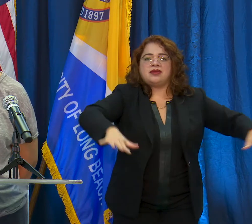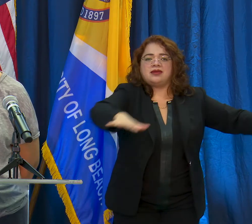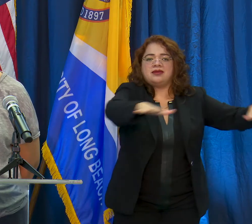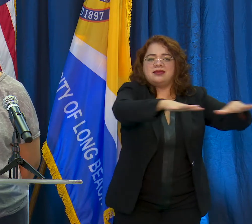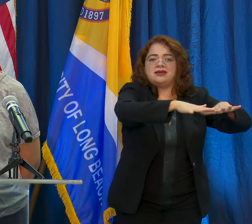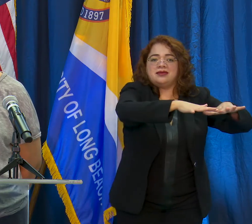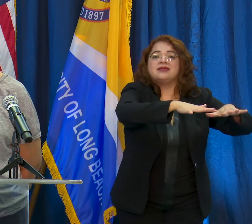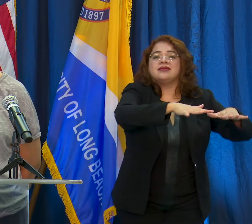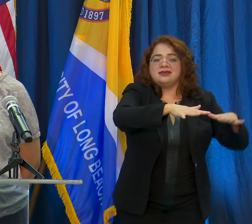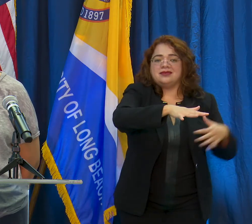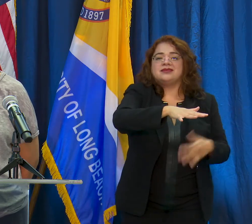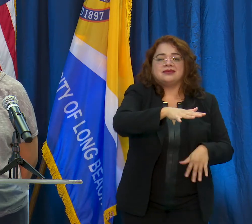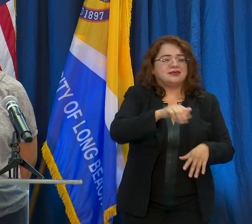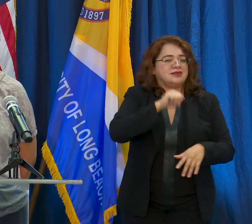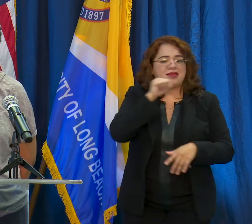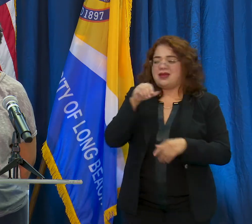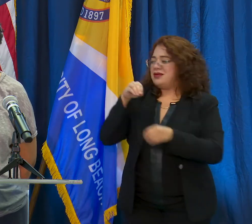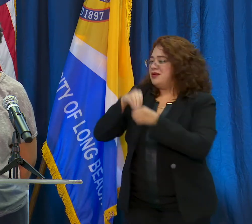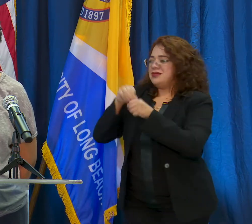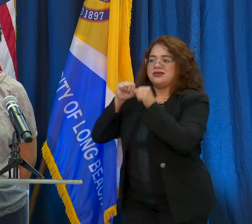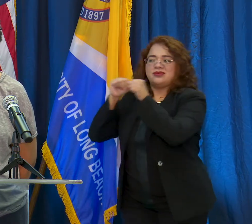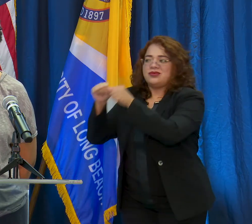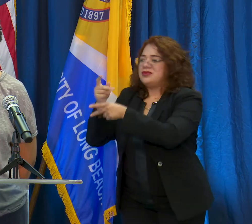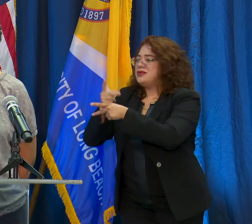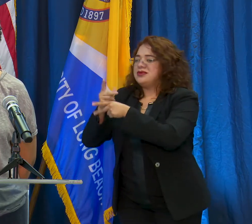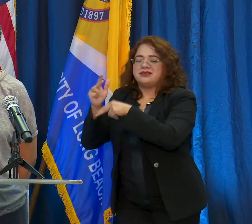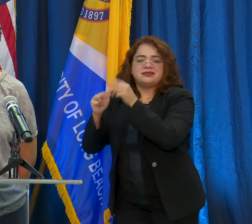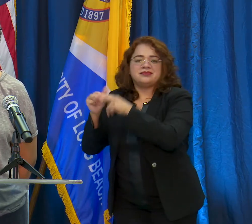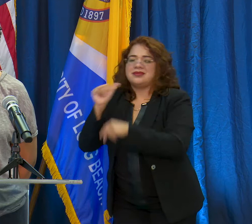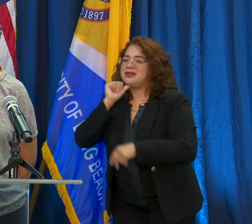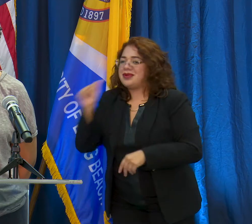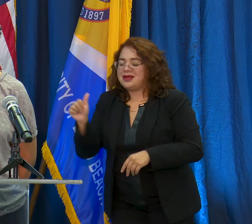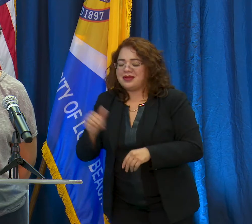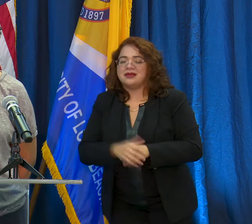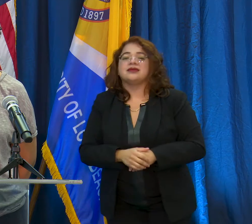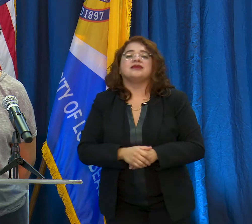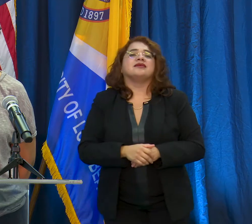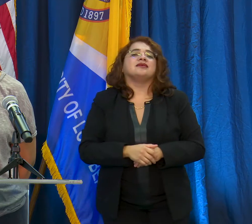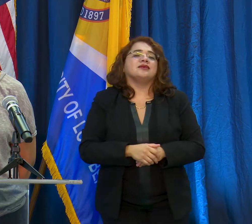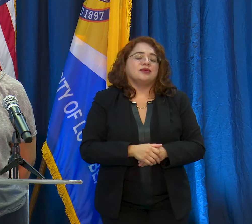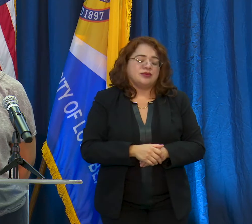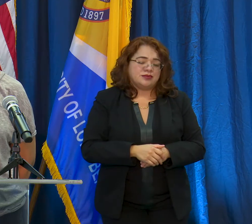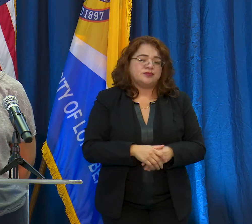care facility population. This change has also caused the age of